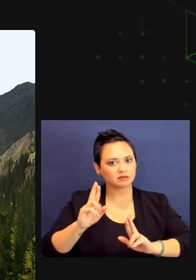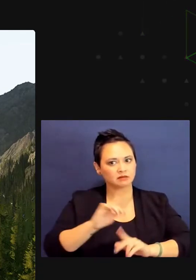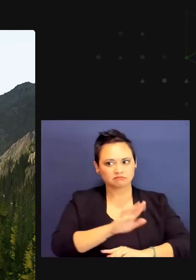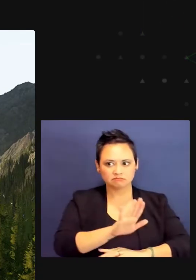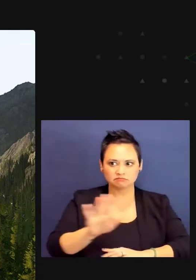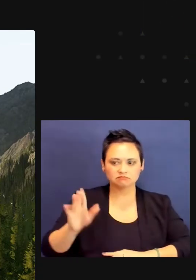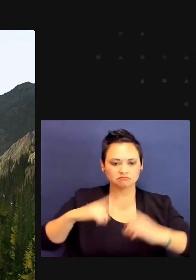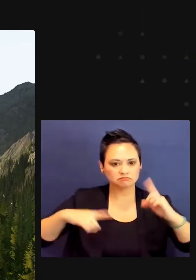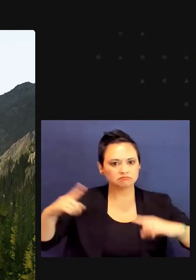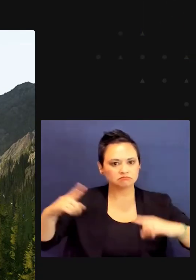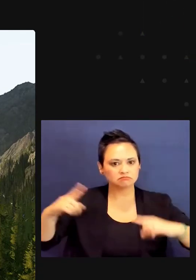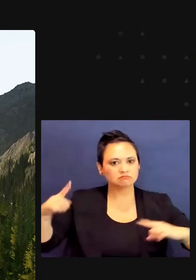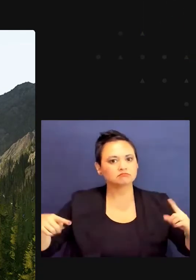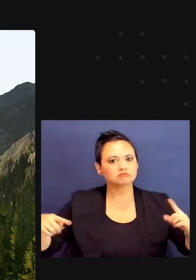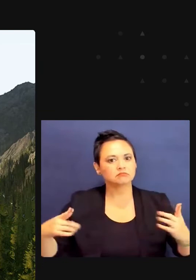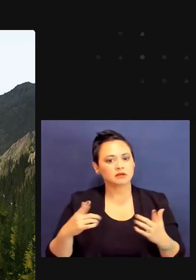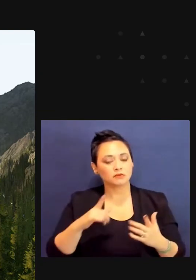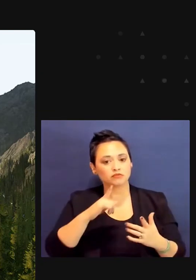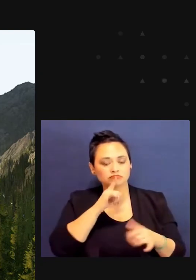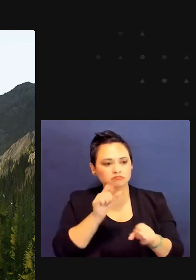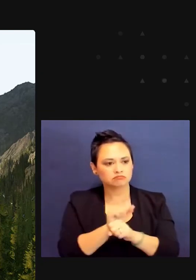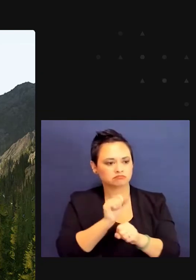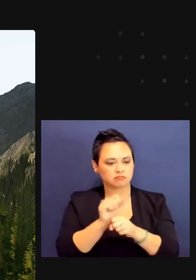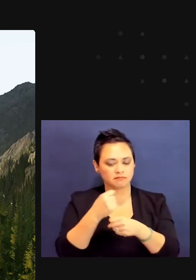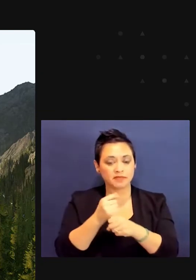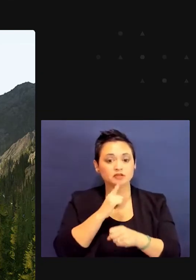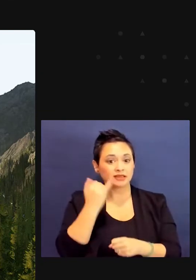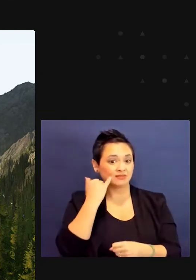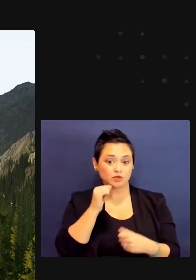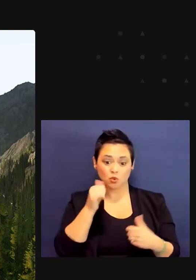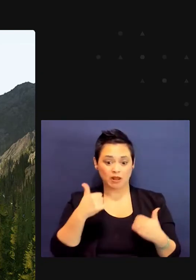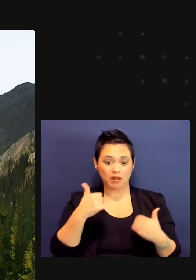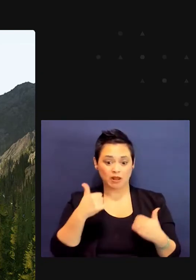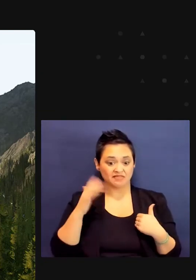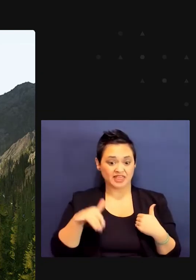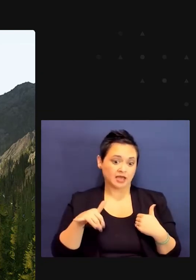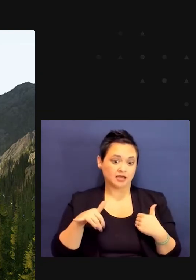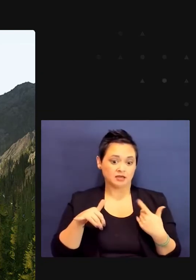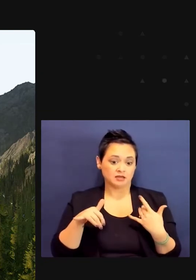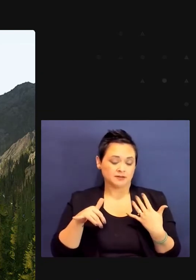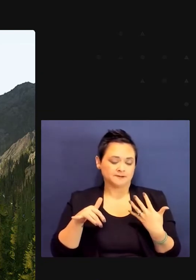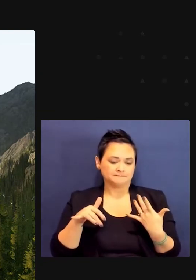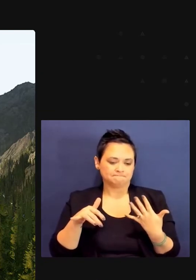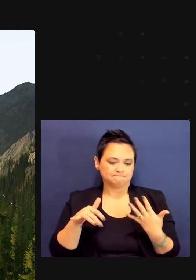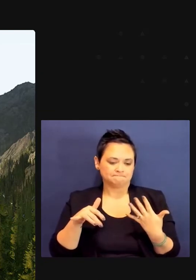particular type of folk like represented on our team that we can actually go